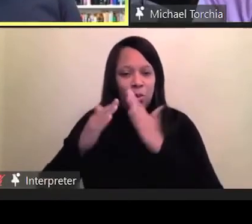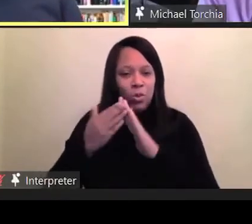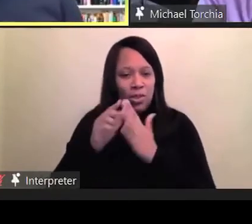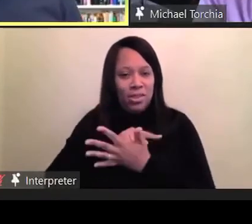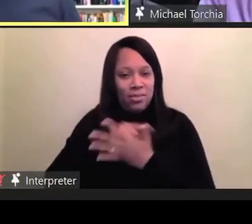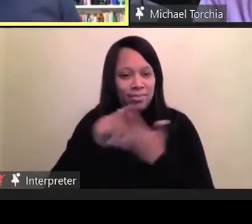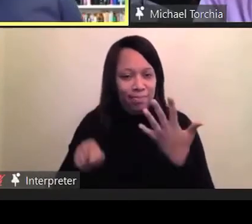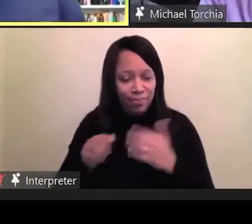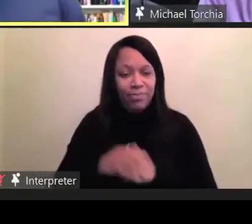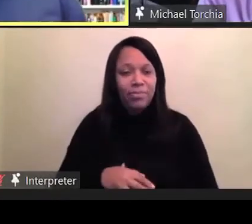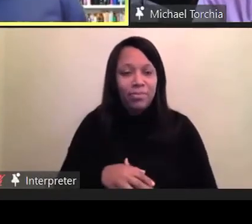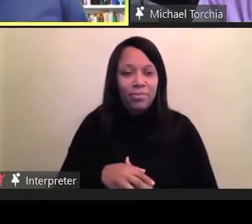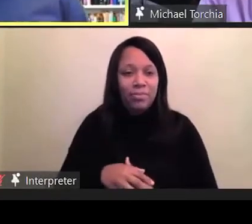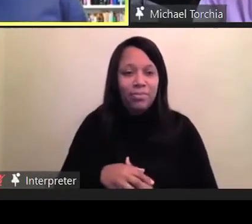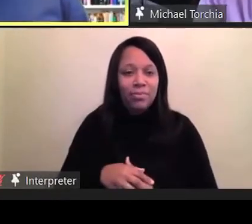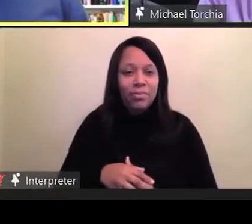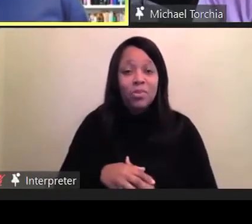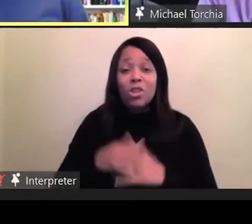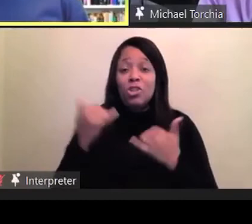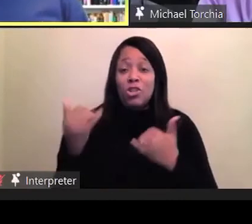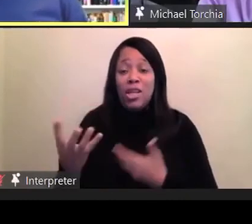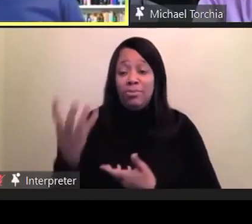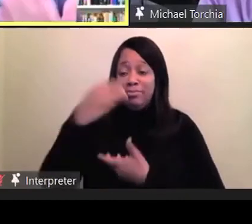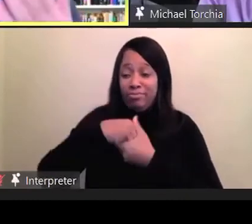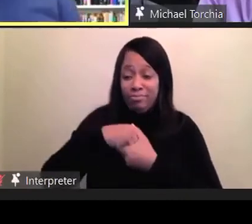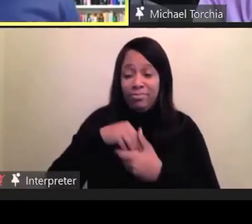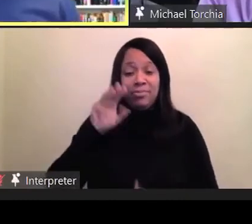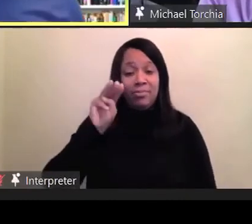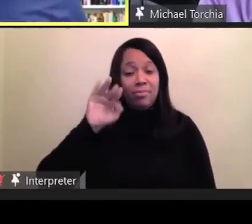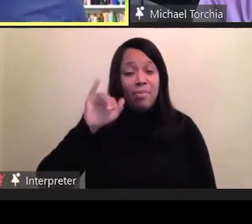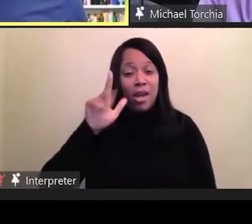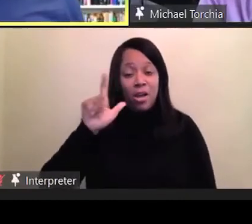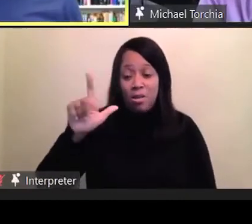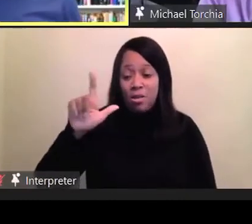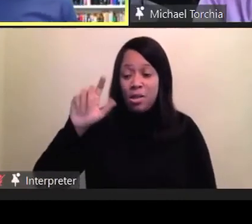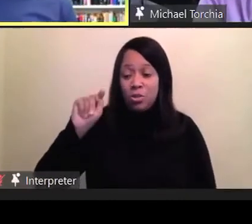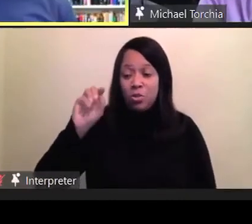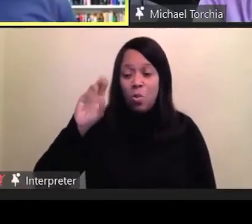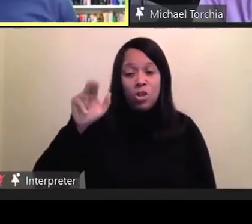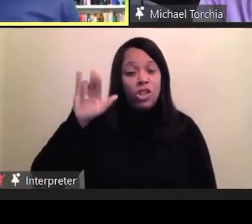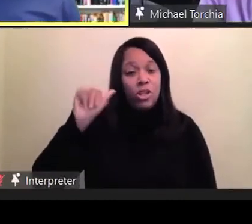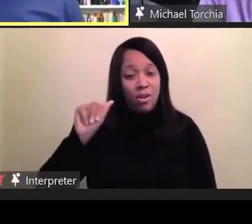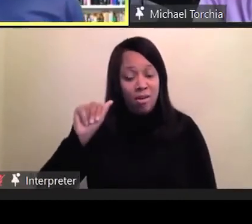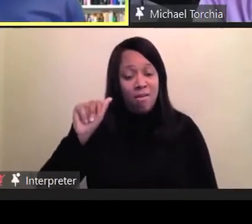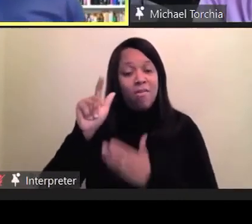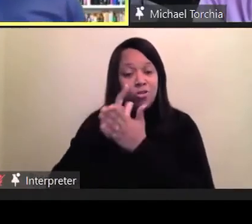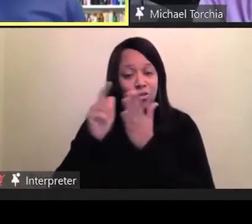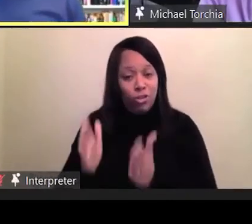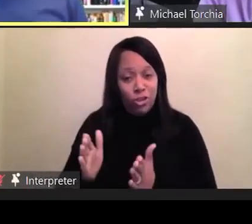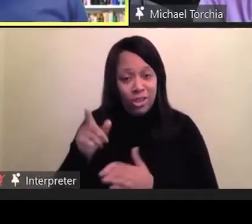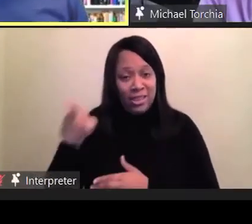And I am joined today by Michael Torchia, Esq. And he's an experienced employment attorney and a presenter.